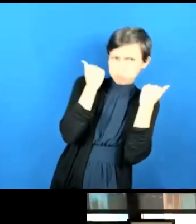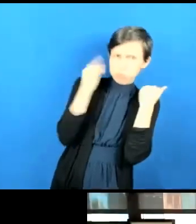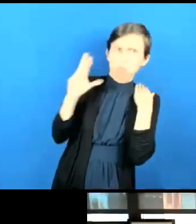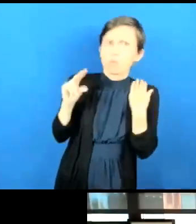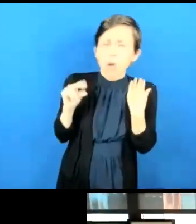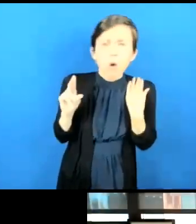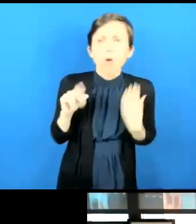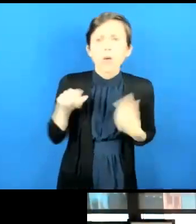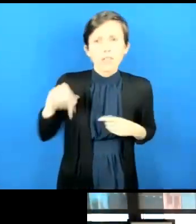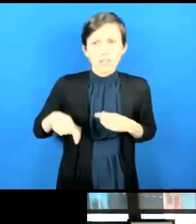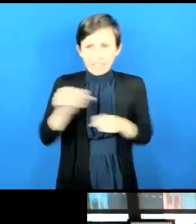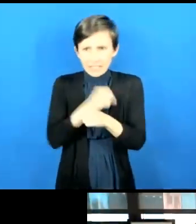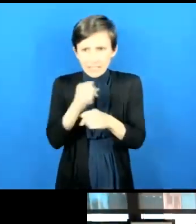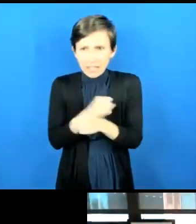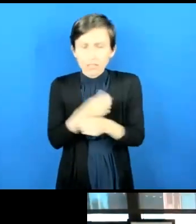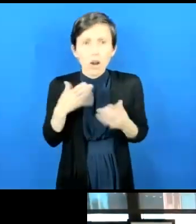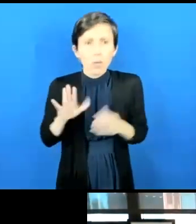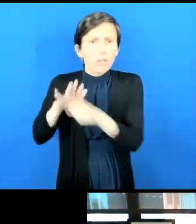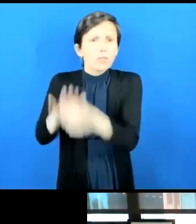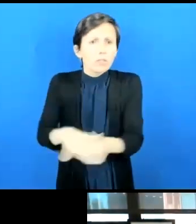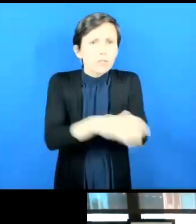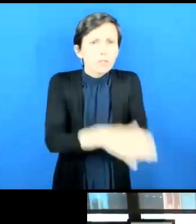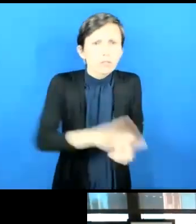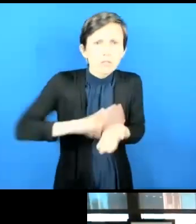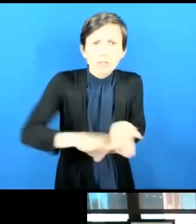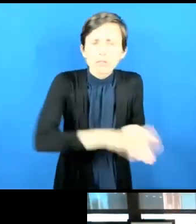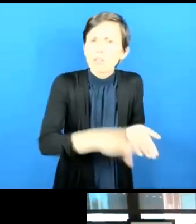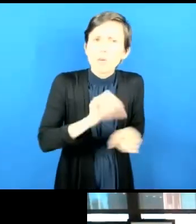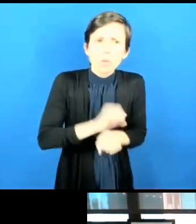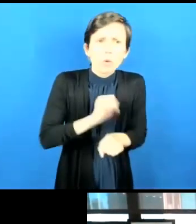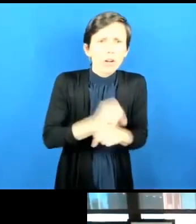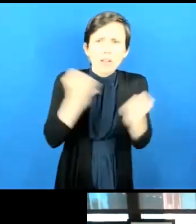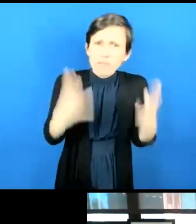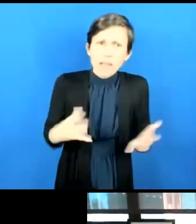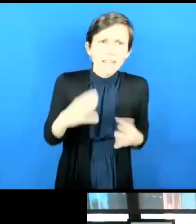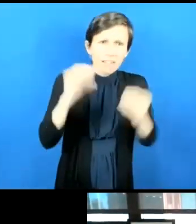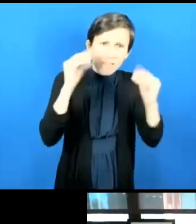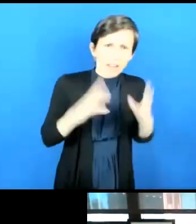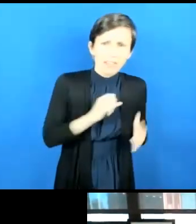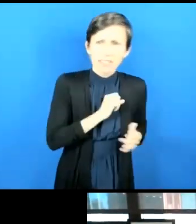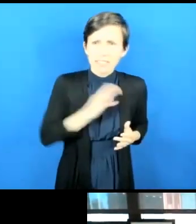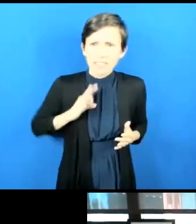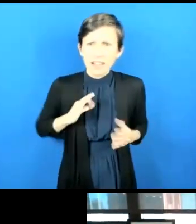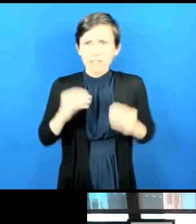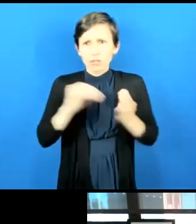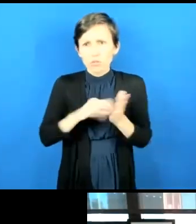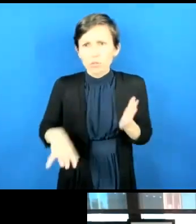and denigrating the work of many committed staff, students, faculty, alumni, and other partners that dedicate their energy